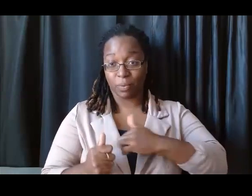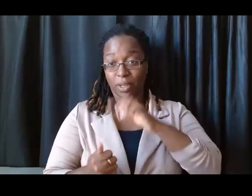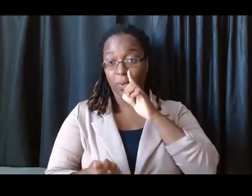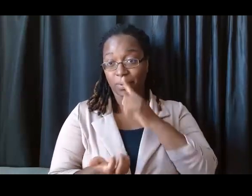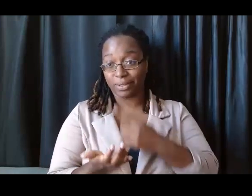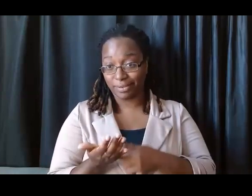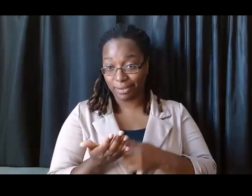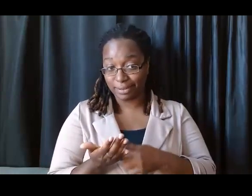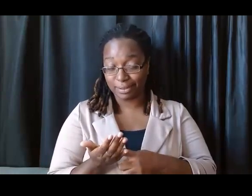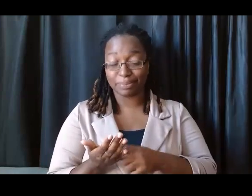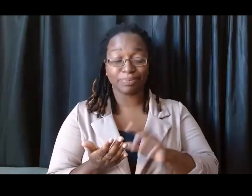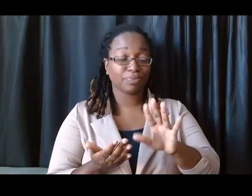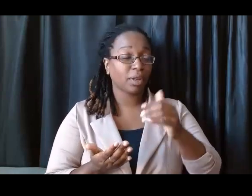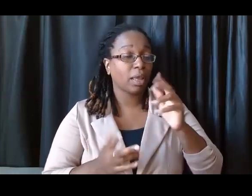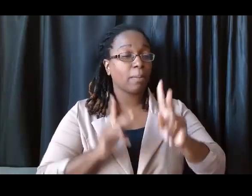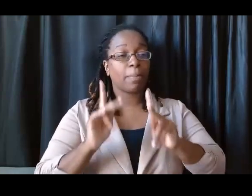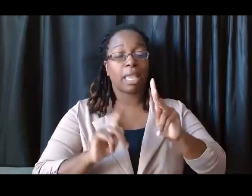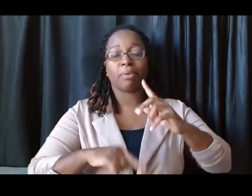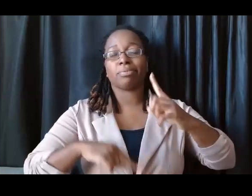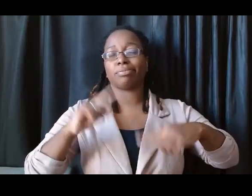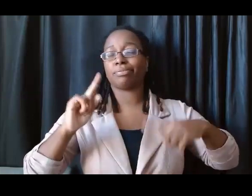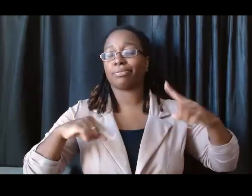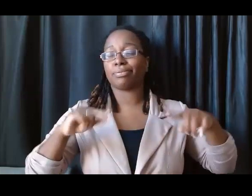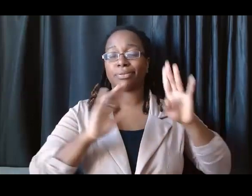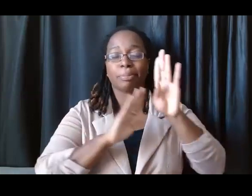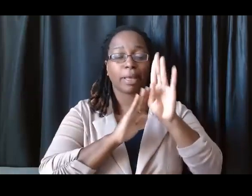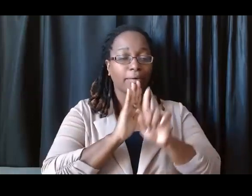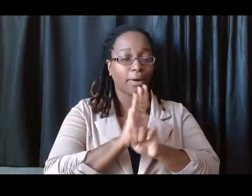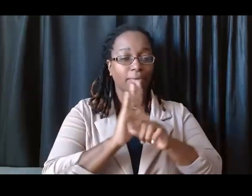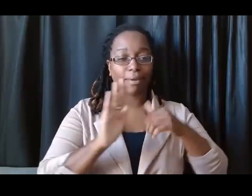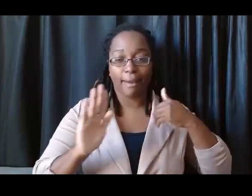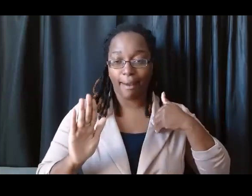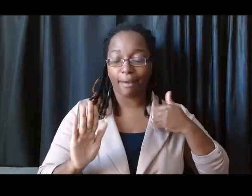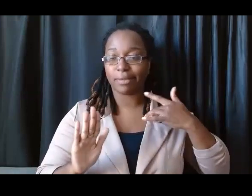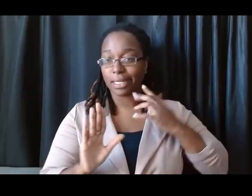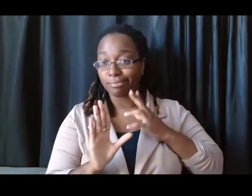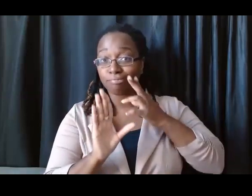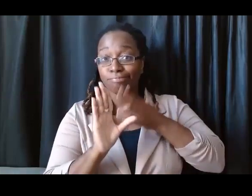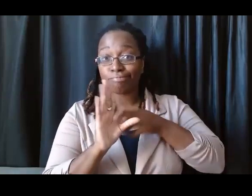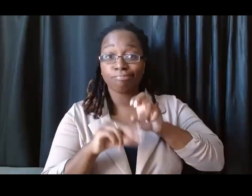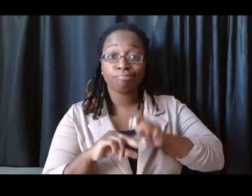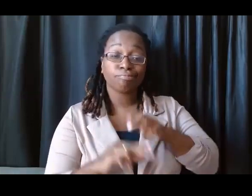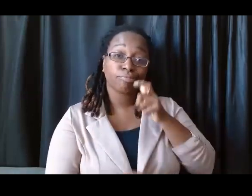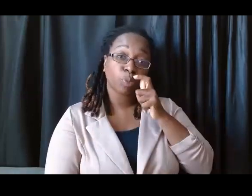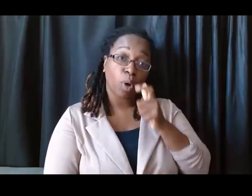We get people who come from all sorts of different backgrounds that join these webinars.